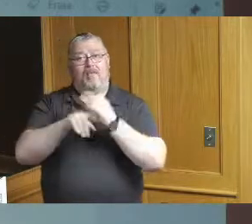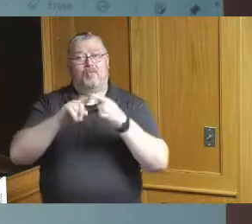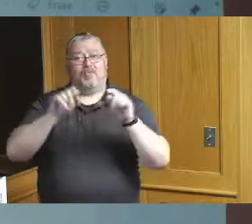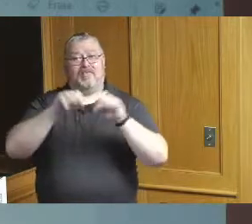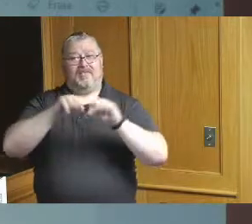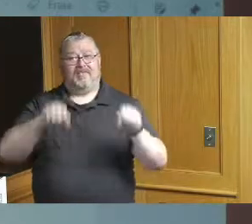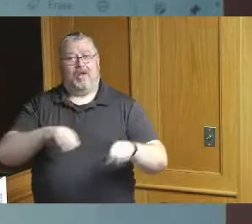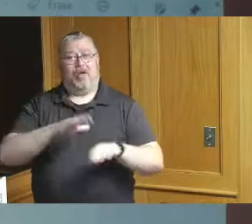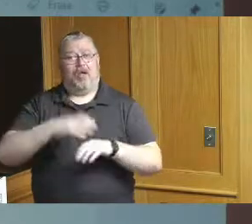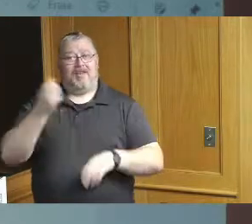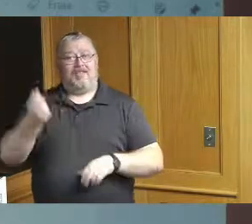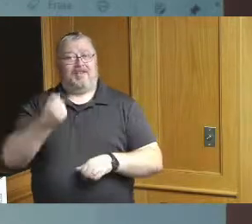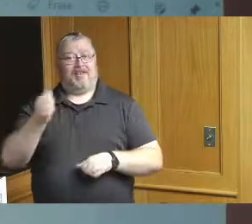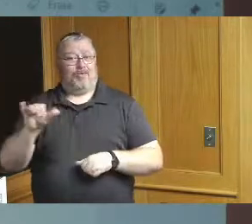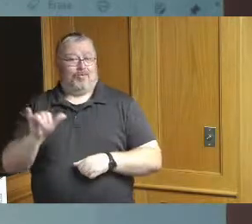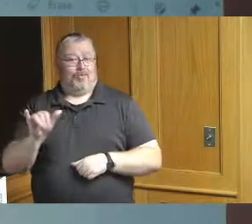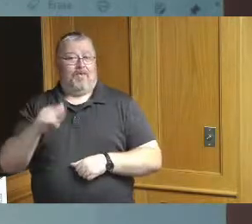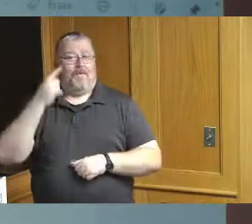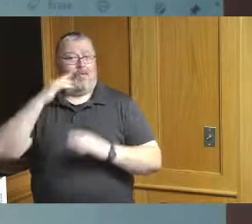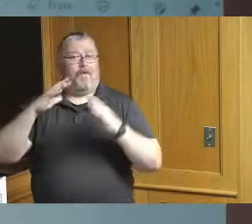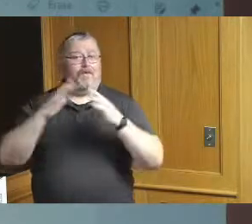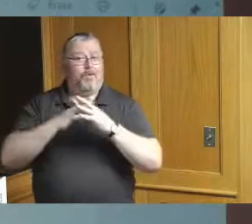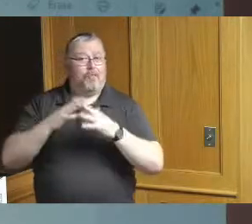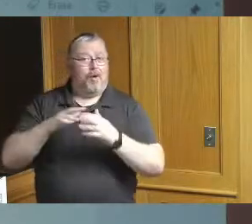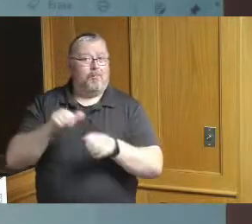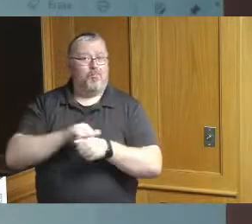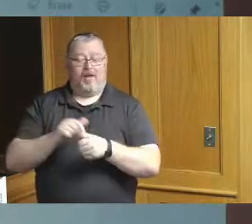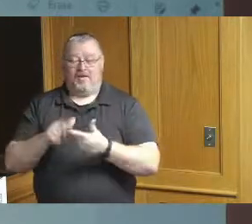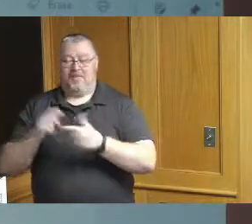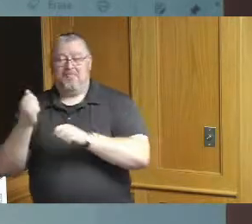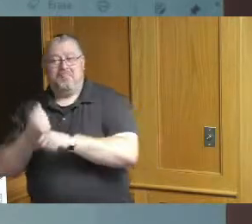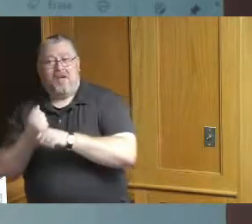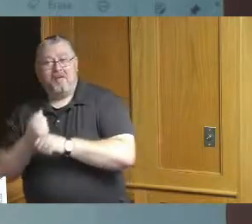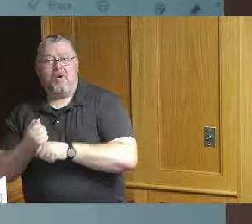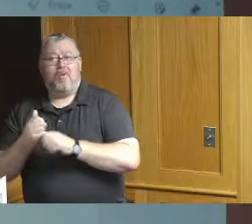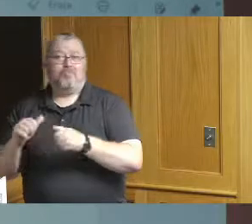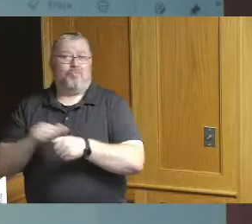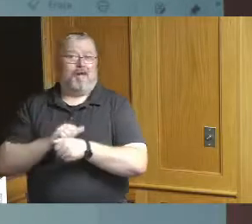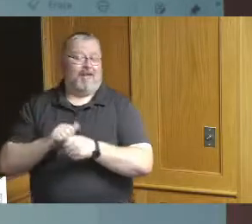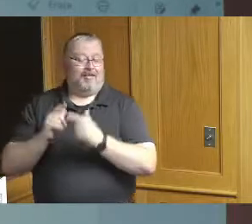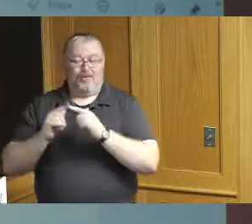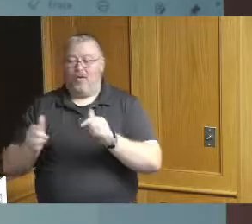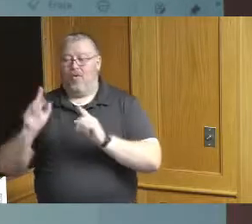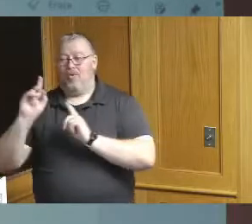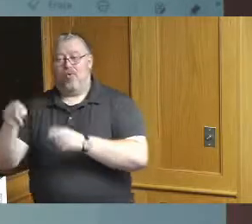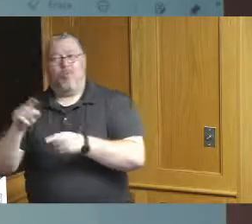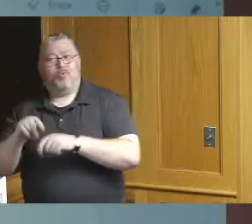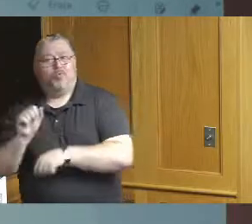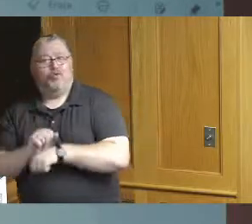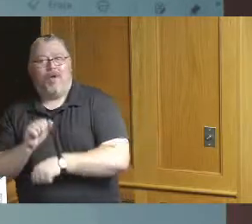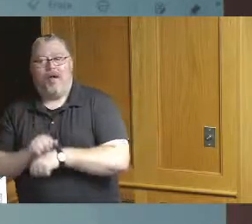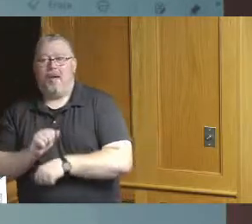on saturday as well for football practice baseball practice to go to a job i know them recently